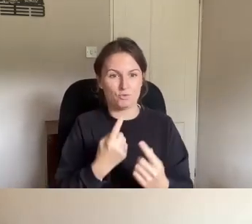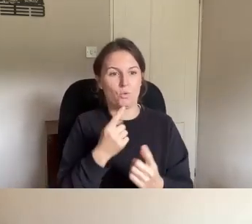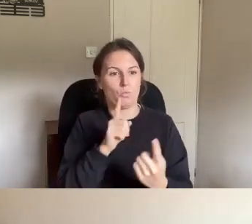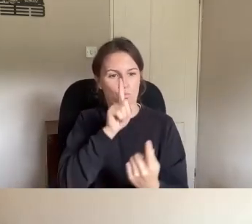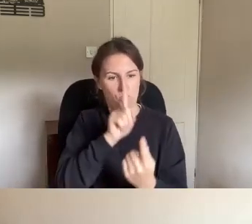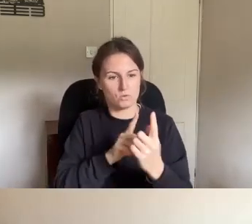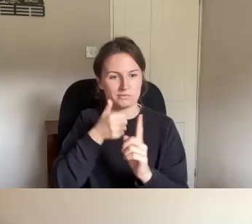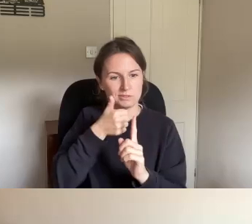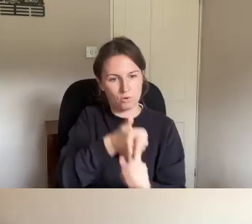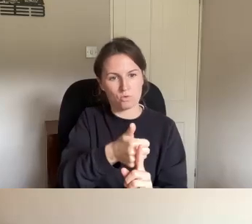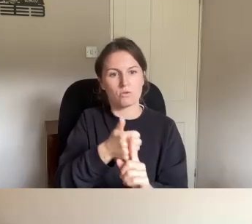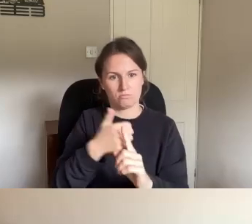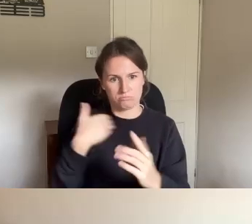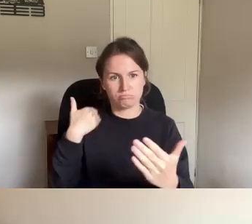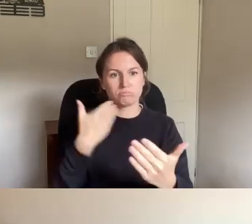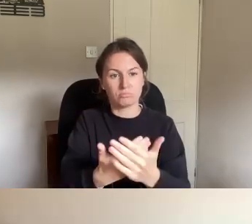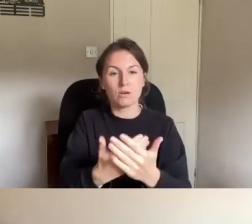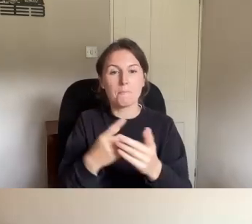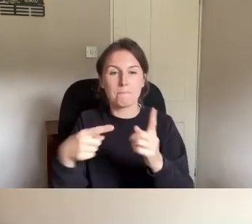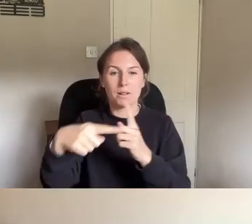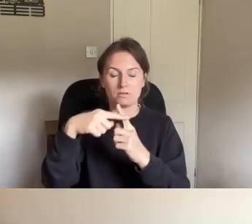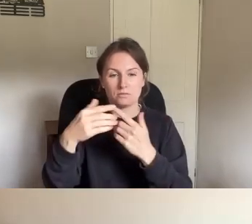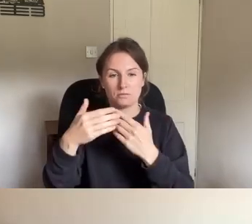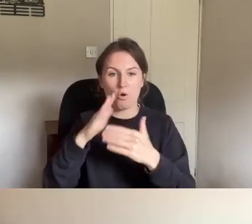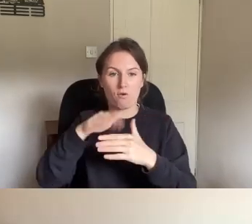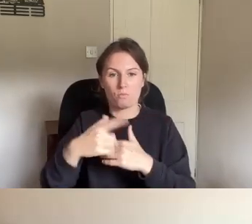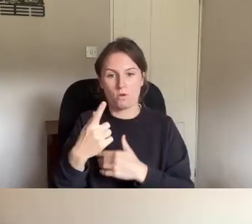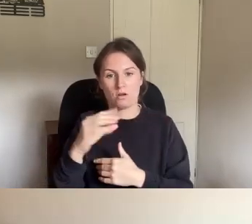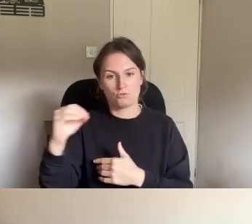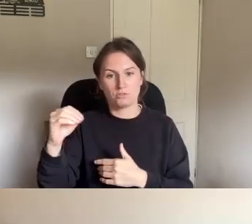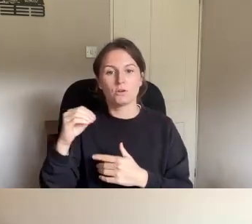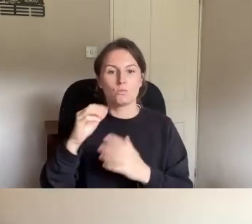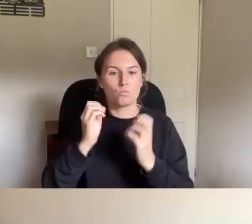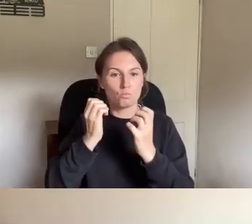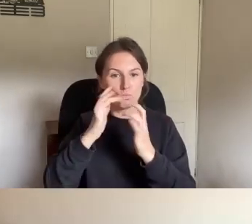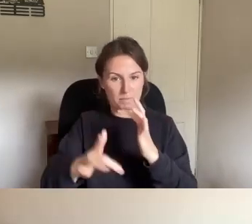than 100 webinars and events. Through all of that work, we've seen so much